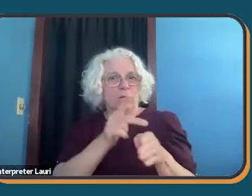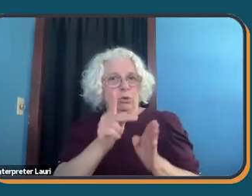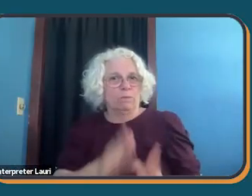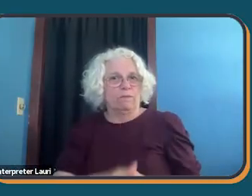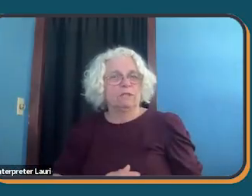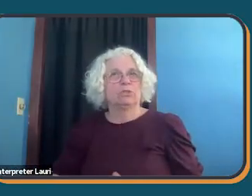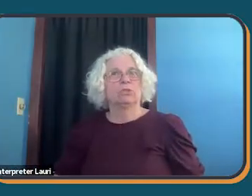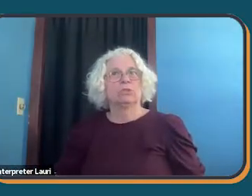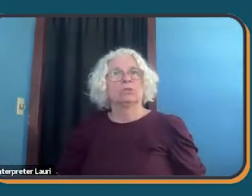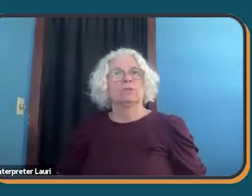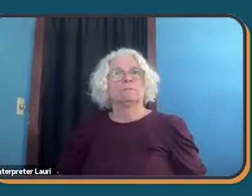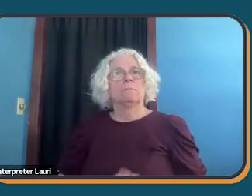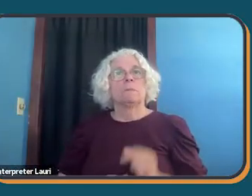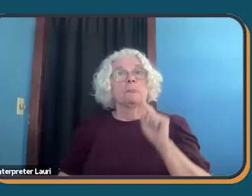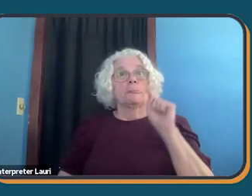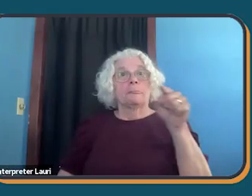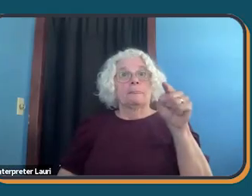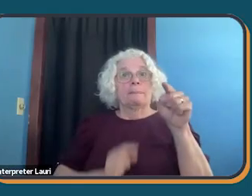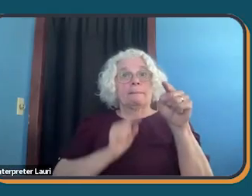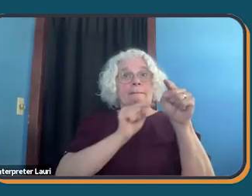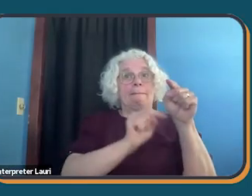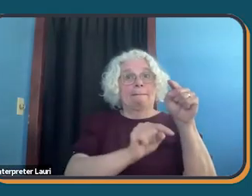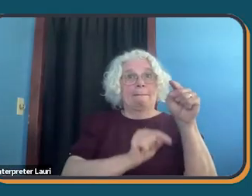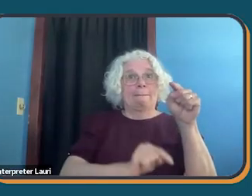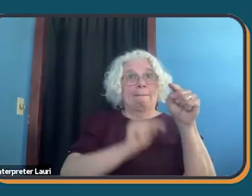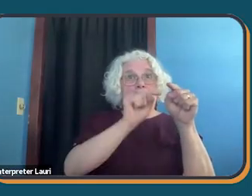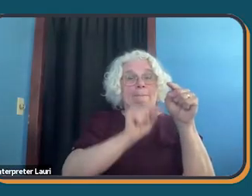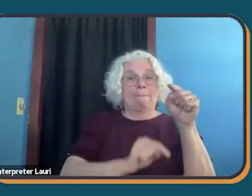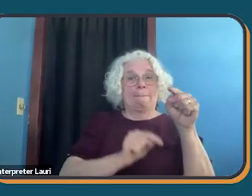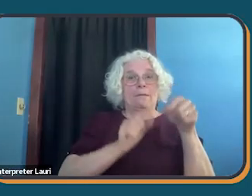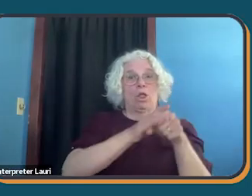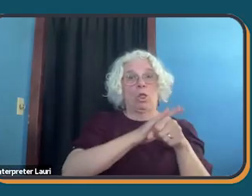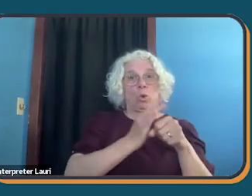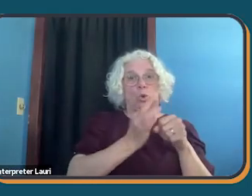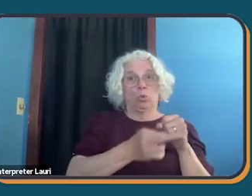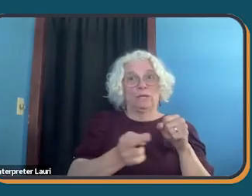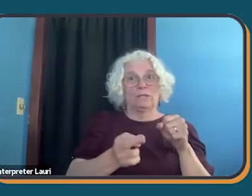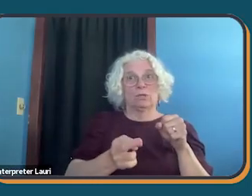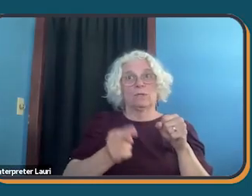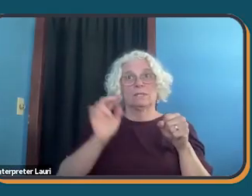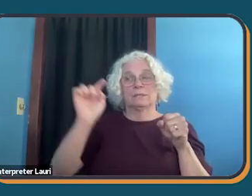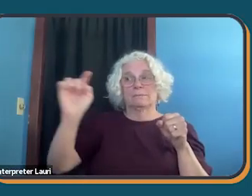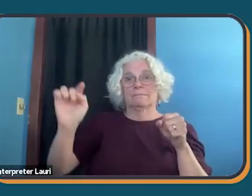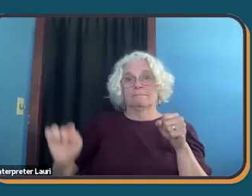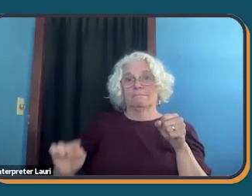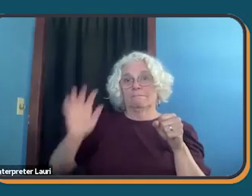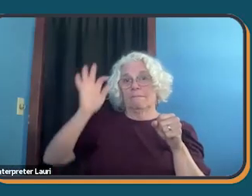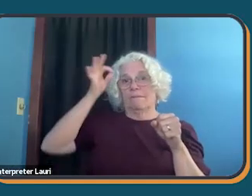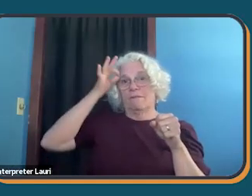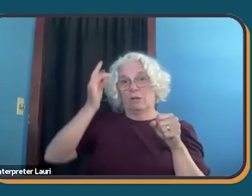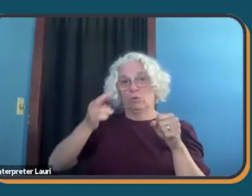Here listed, you'll find a couple of resources. We'll also send this out to you after the webinar,